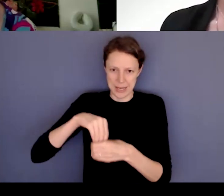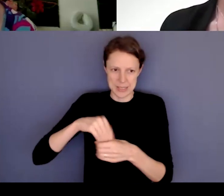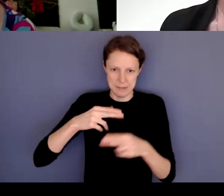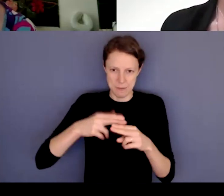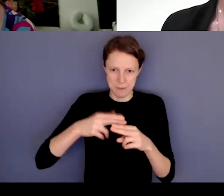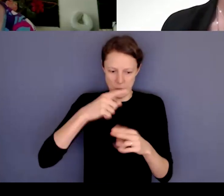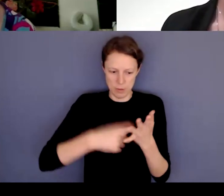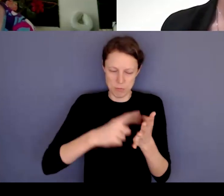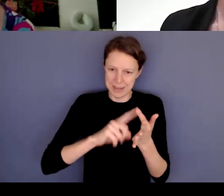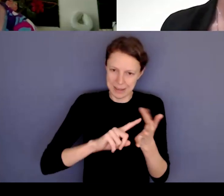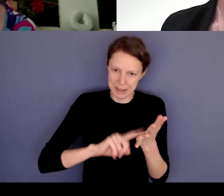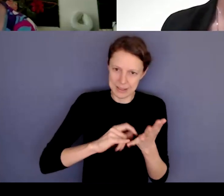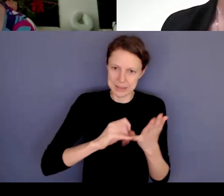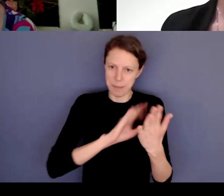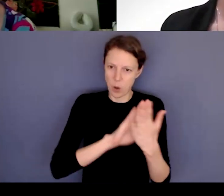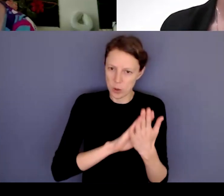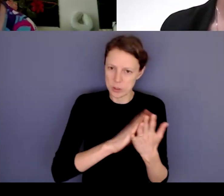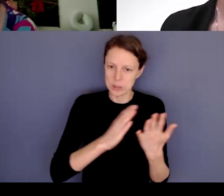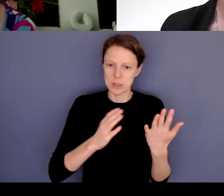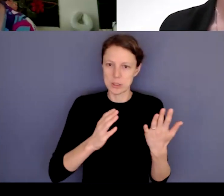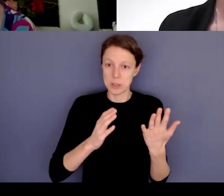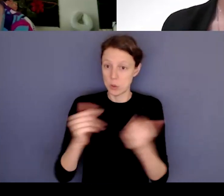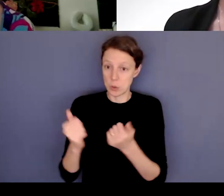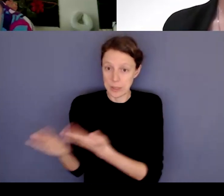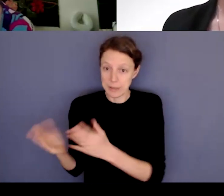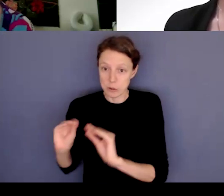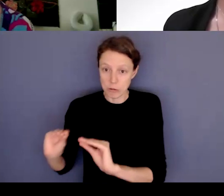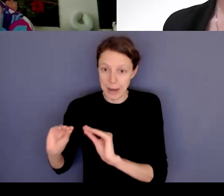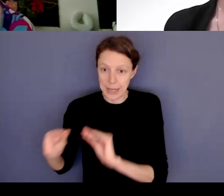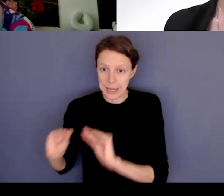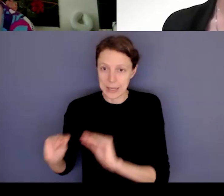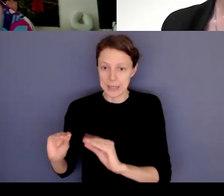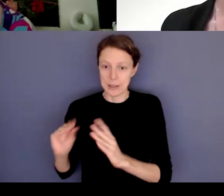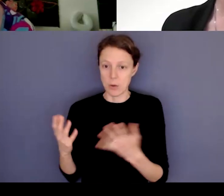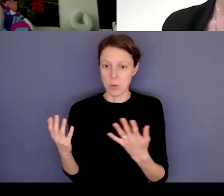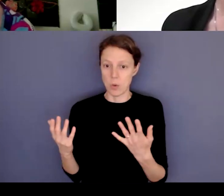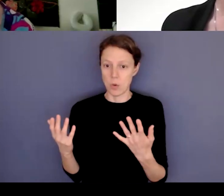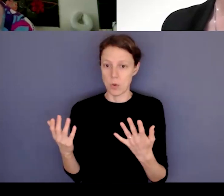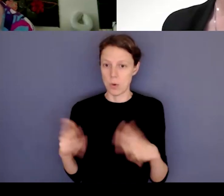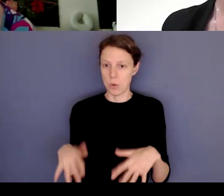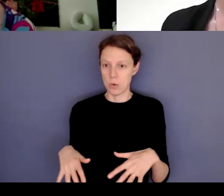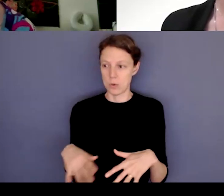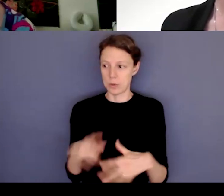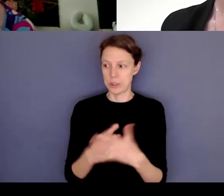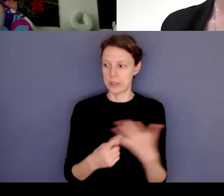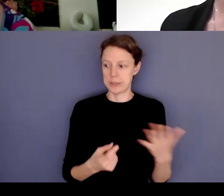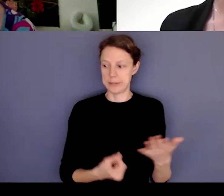like that. Did they have any did you guys give them any training or anything like that, or was it just kind of throw over to them and see what they came up with?